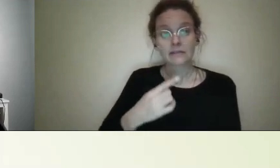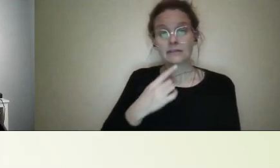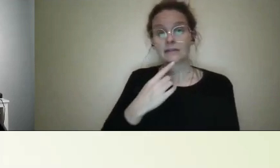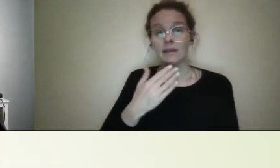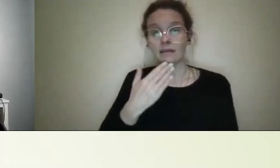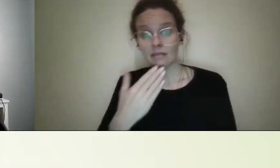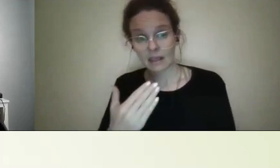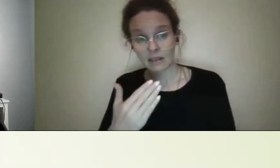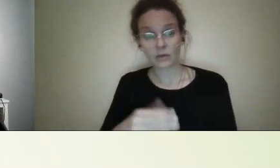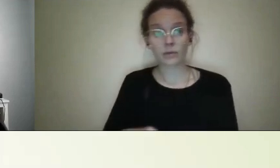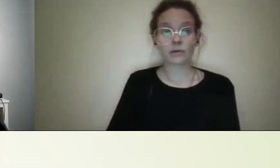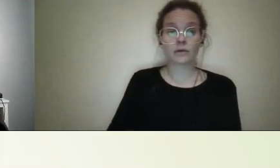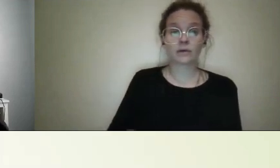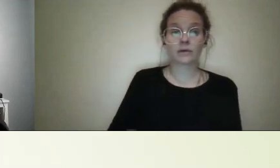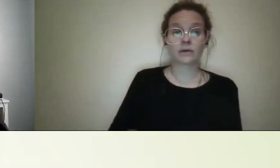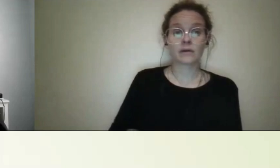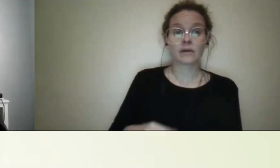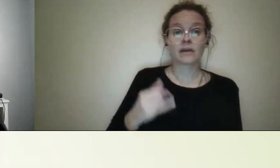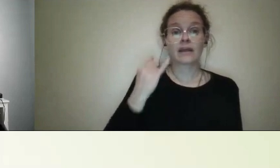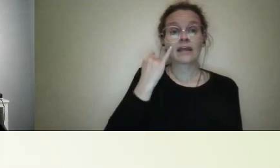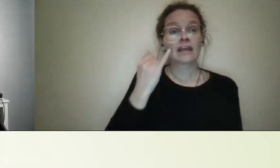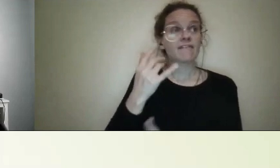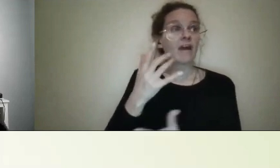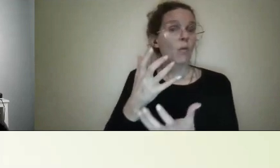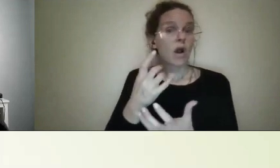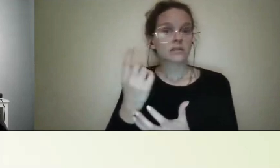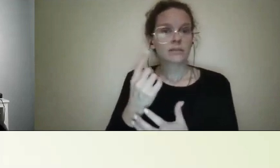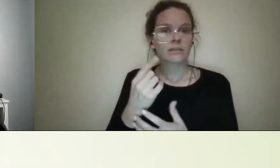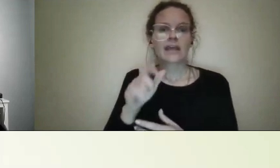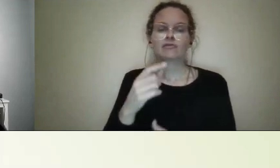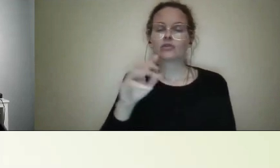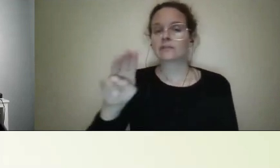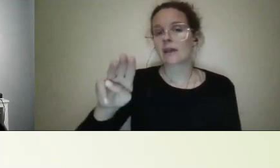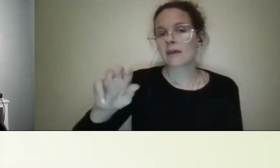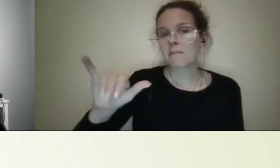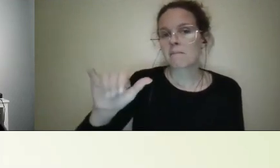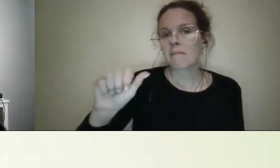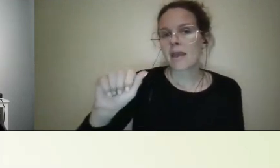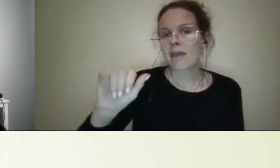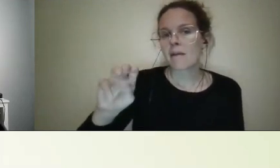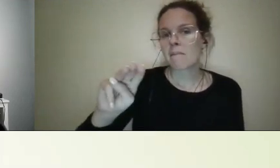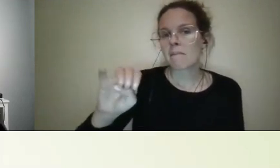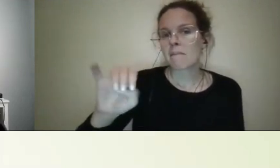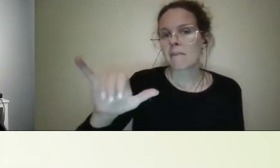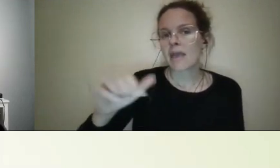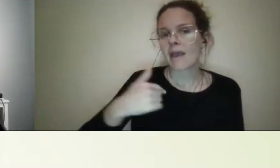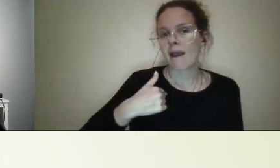for something they would have to say "may I have this?" Those were the expectations I would tell